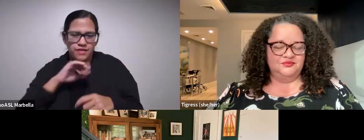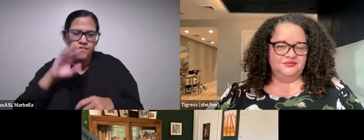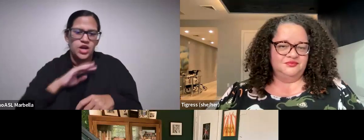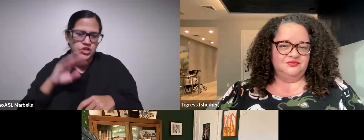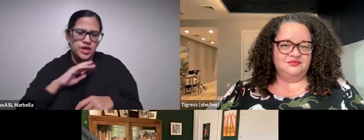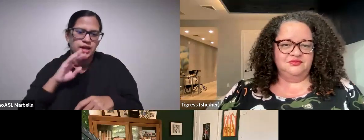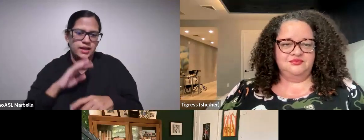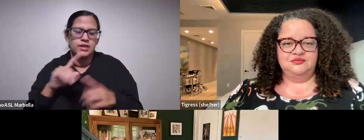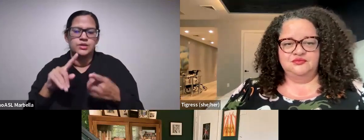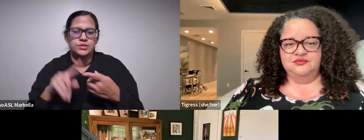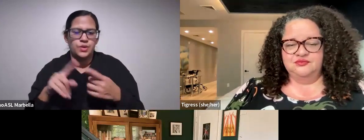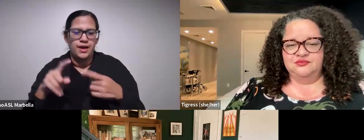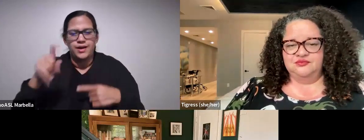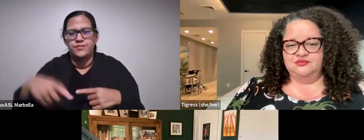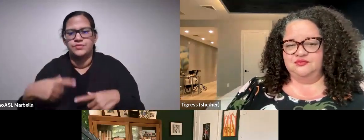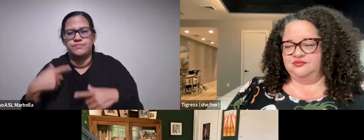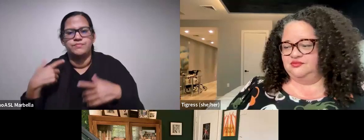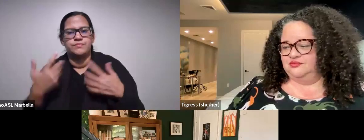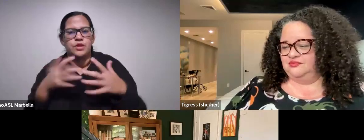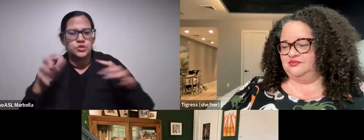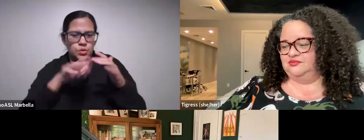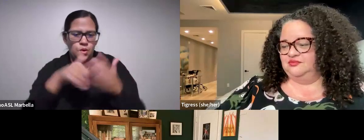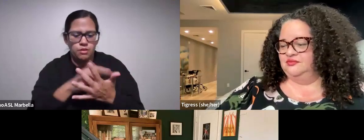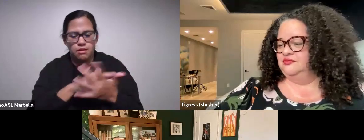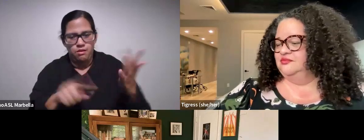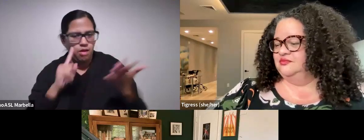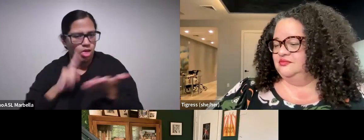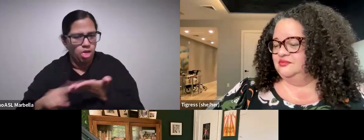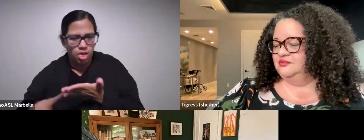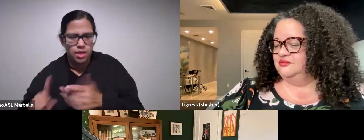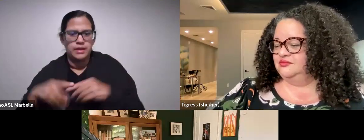to have to do all of this research and give people an in-depth